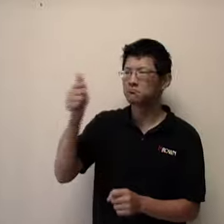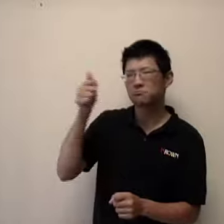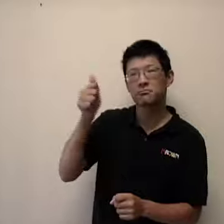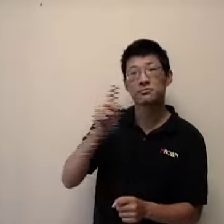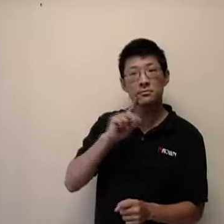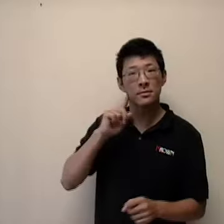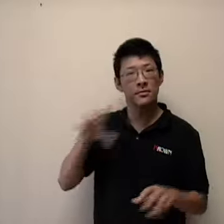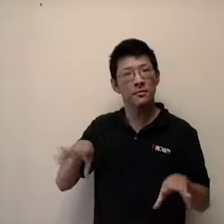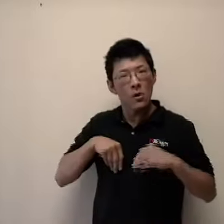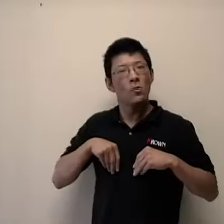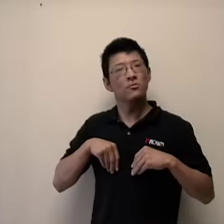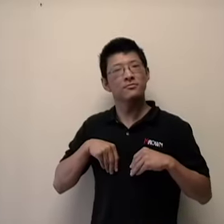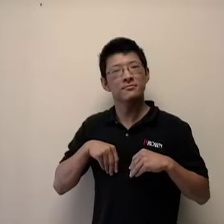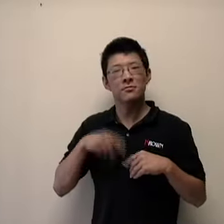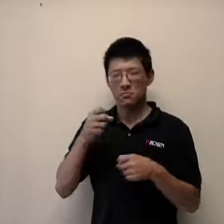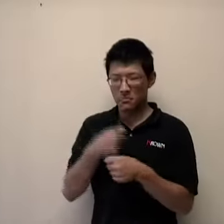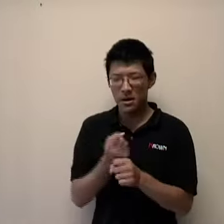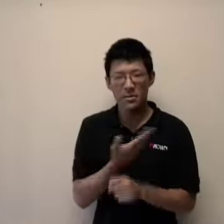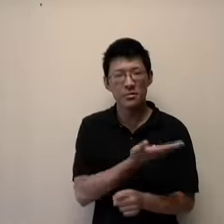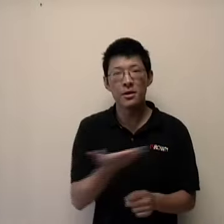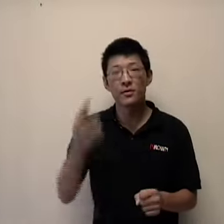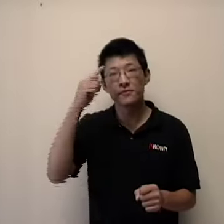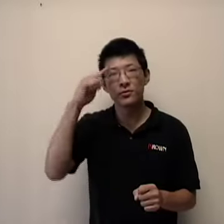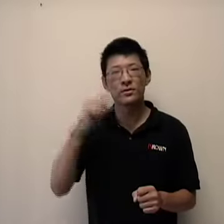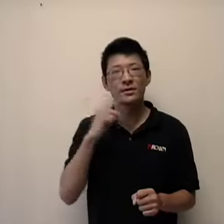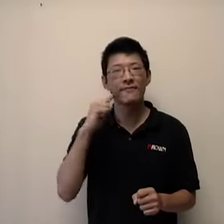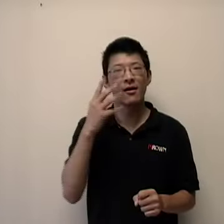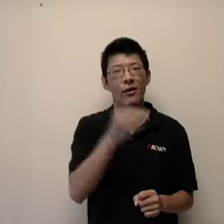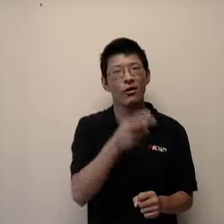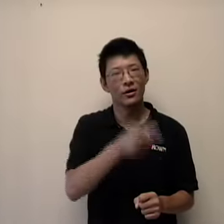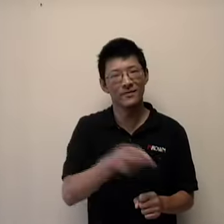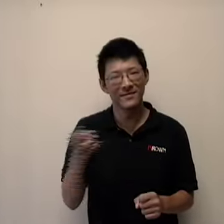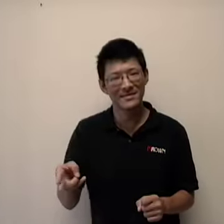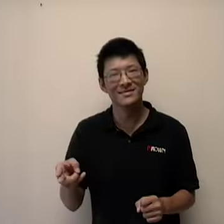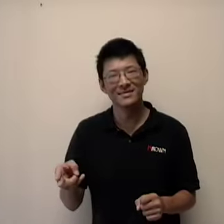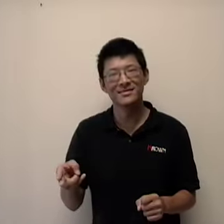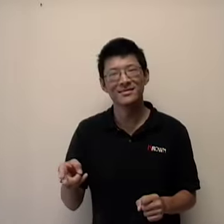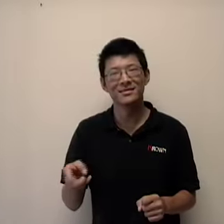Krown is deaf owned and makes a variety of products for Deaf and Hard of Hearing